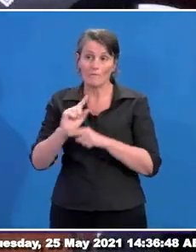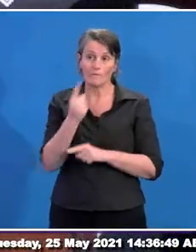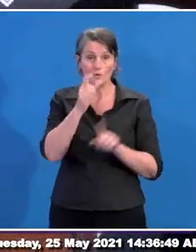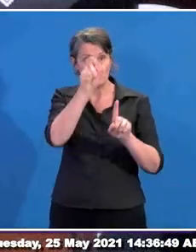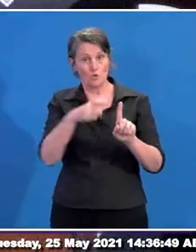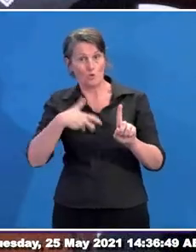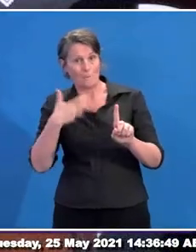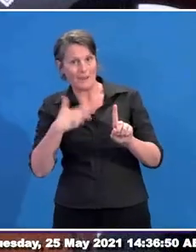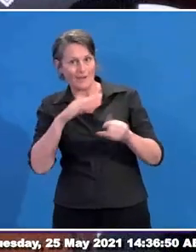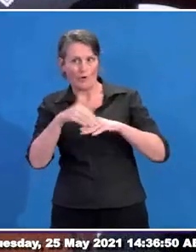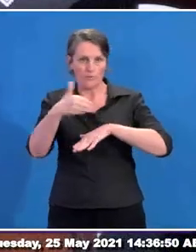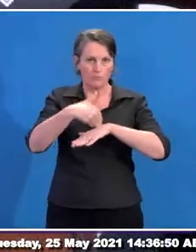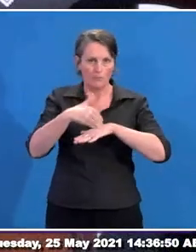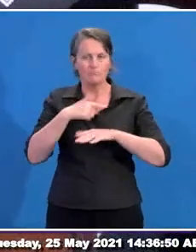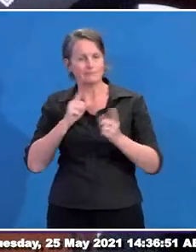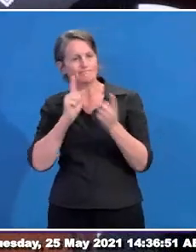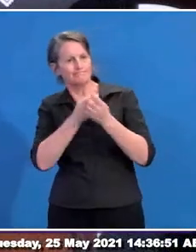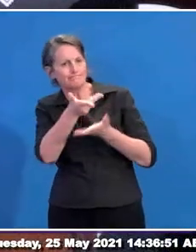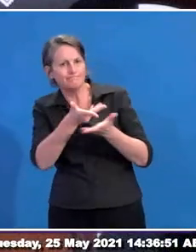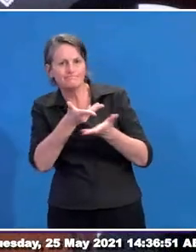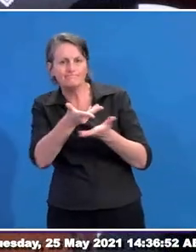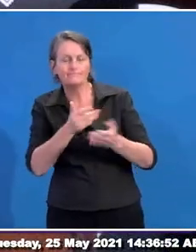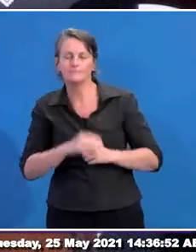You mentioned a moment ago confidentiality.